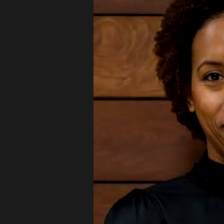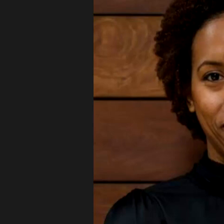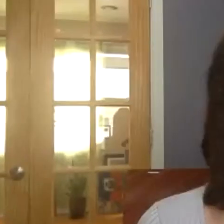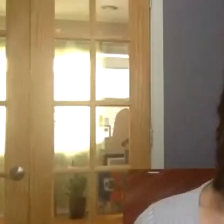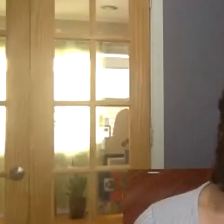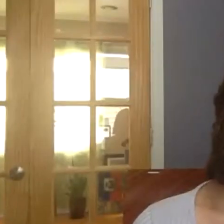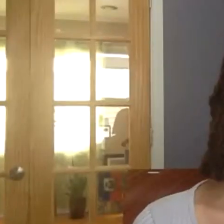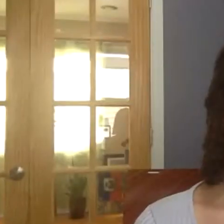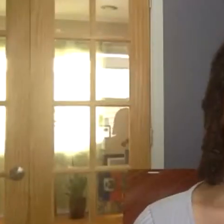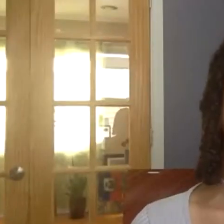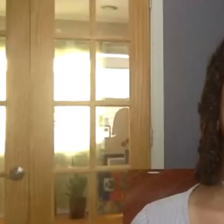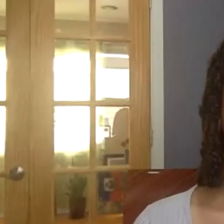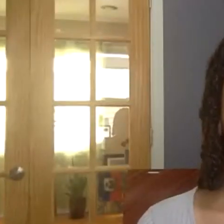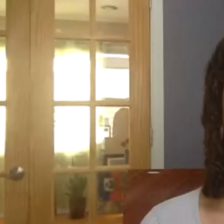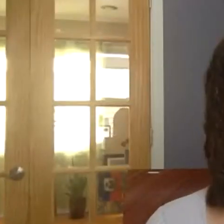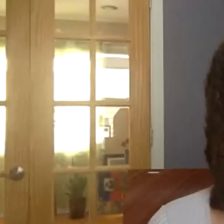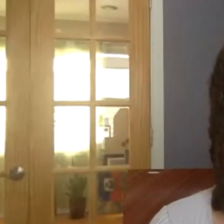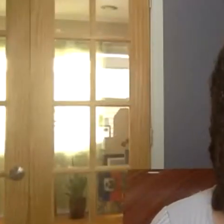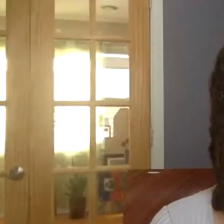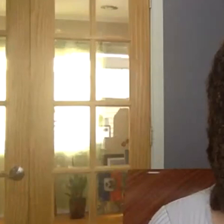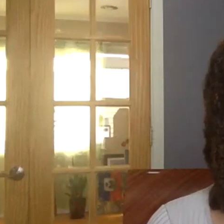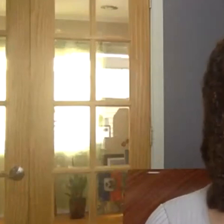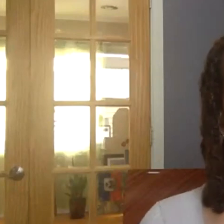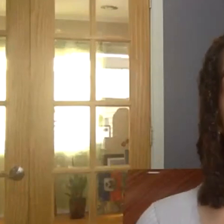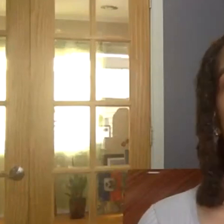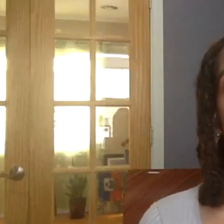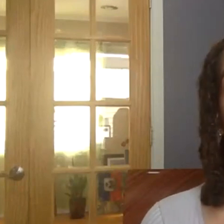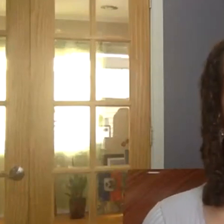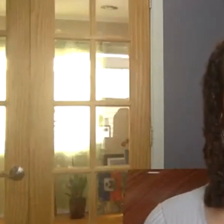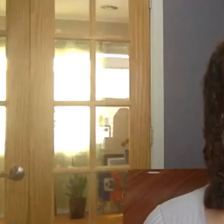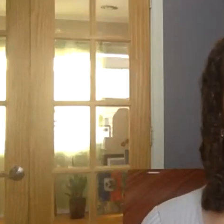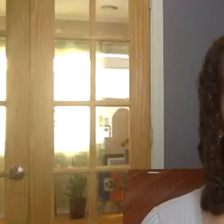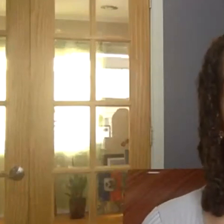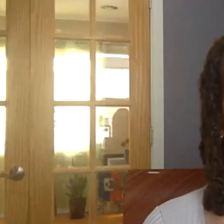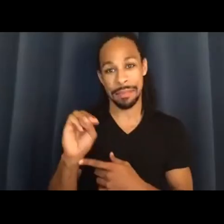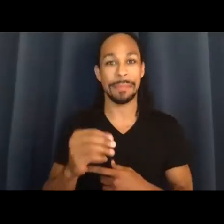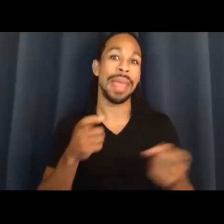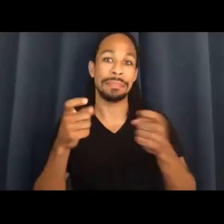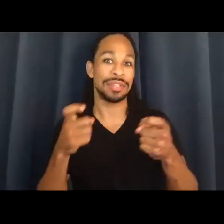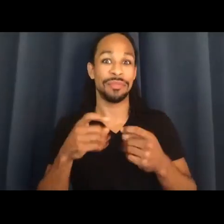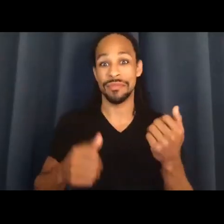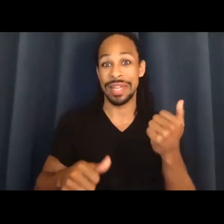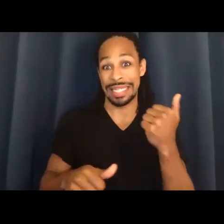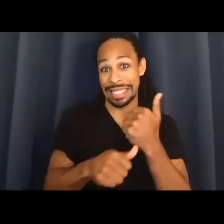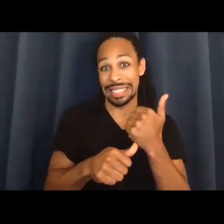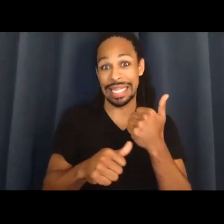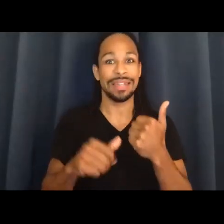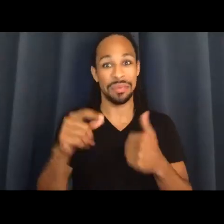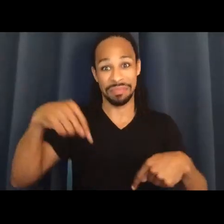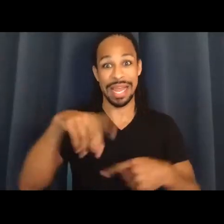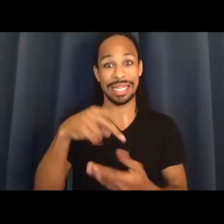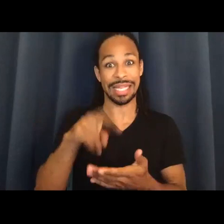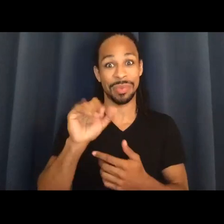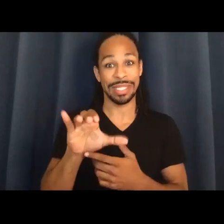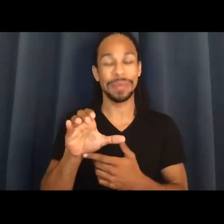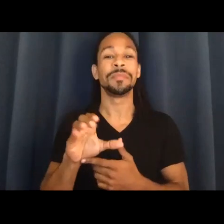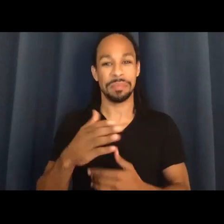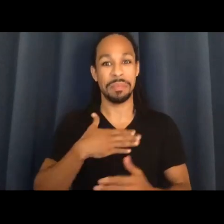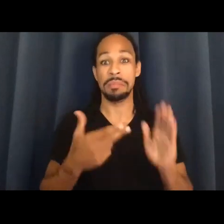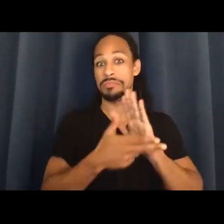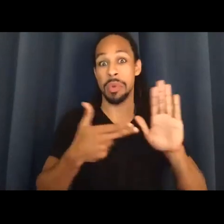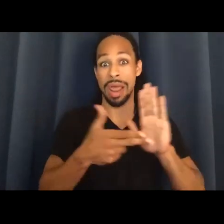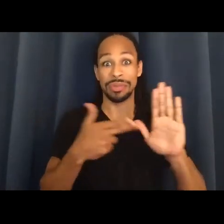Good evening, everyone. I'm the administrative assistant at Dance/NYC. My pronouns are she/her, and I identify